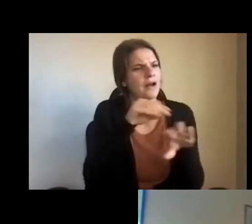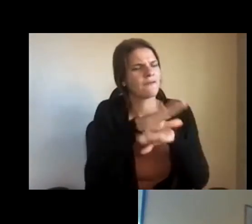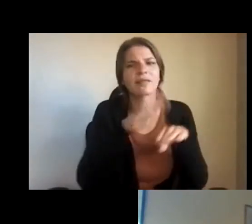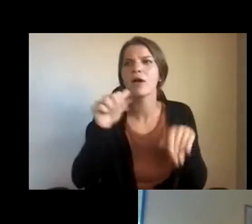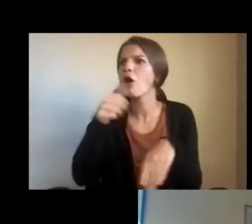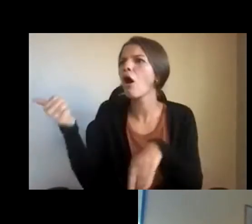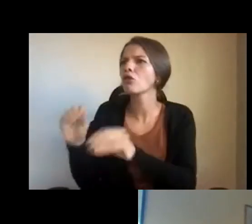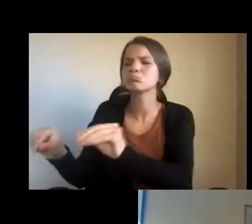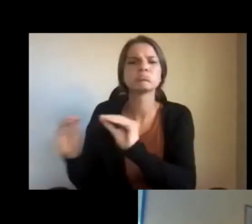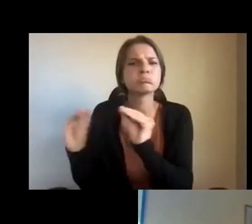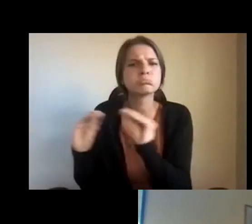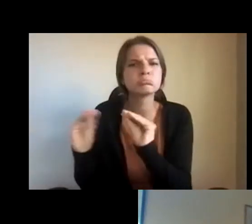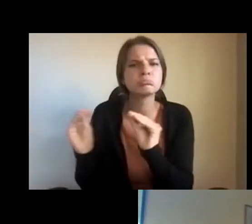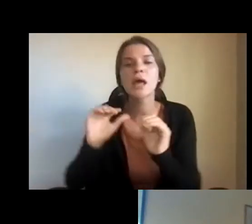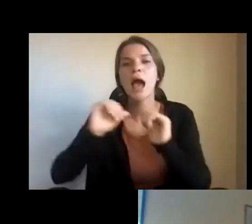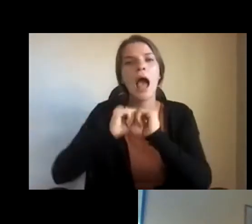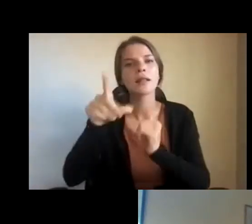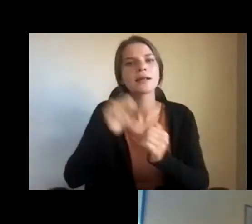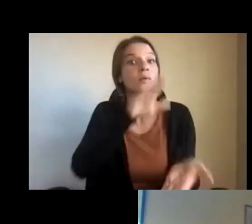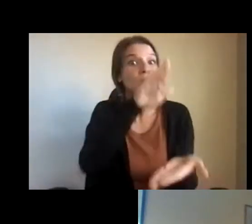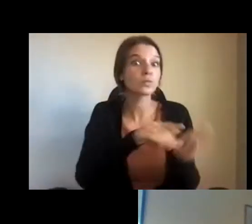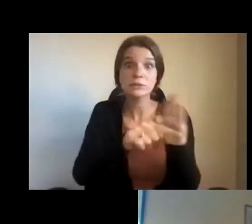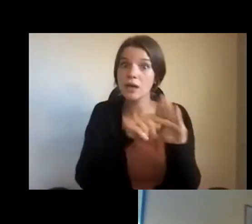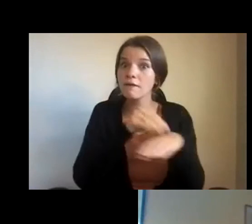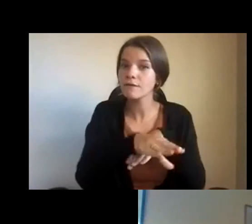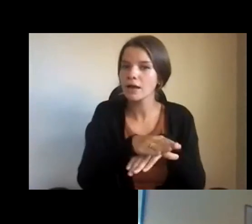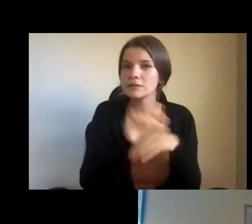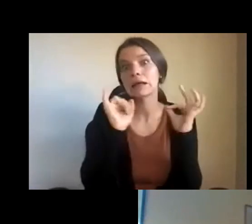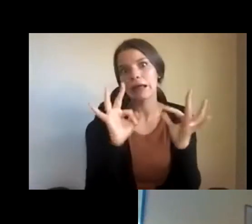What can they do to help mitigate those side effects that they are experiencing?".